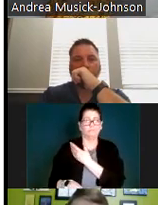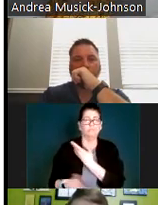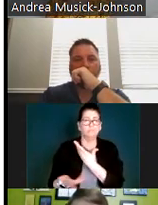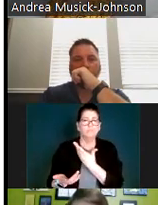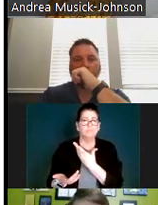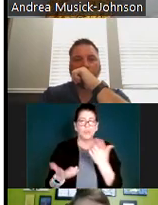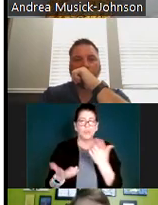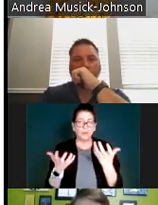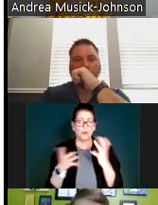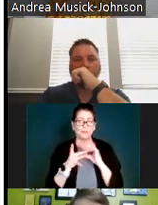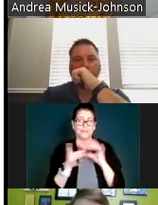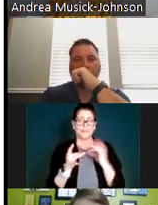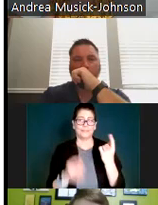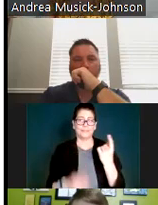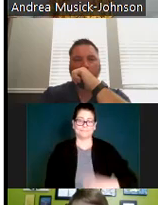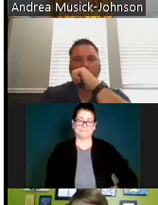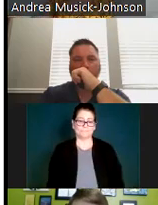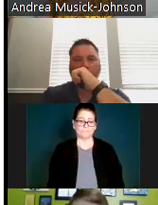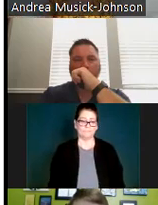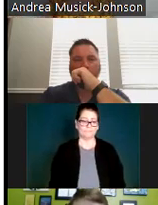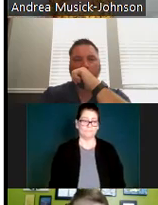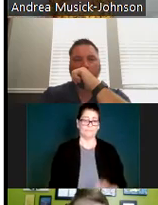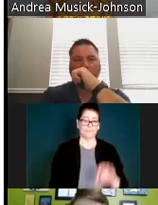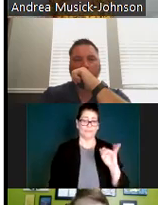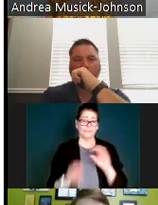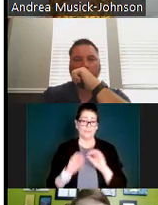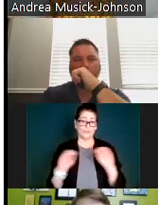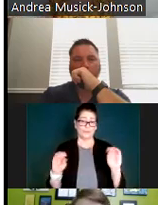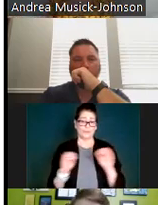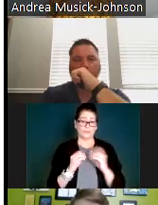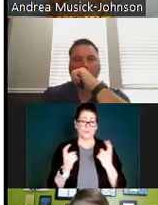So if there's no other questions or anything, please let us know if